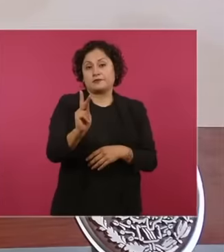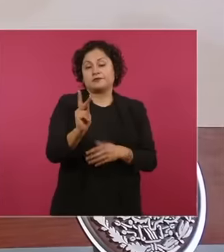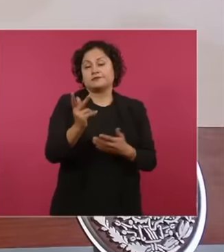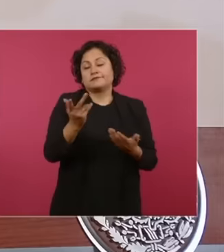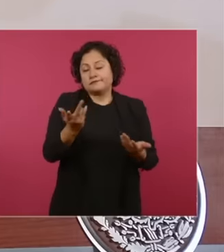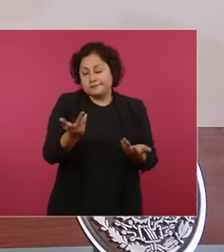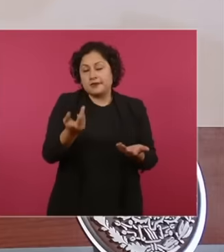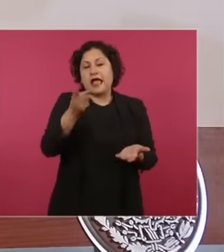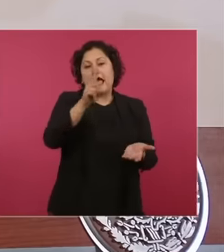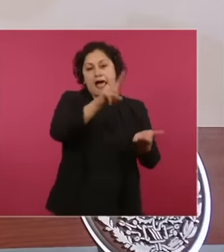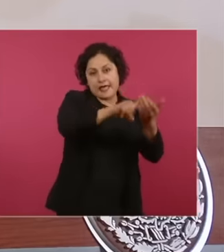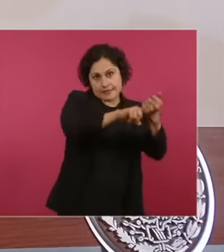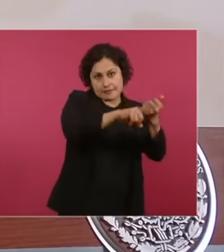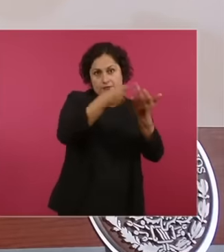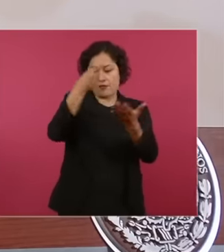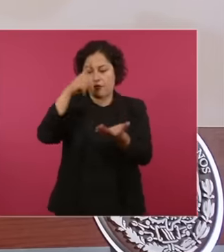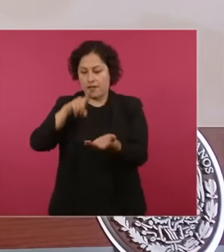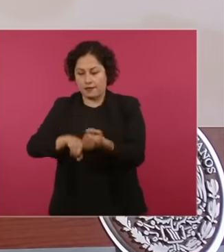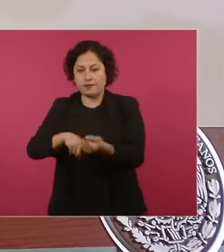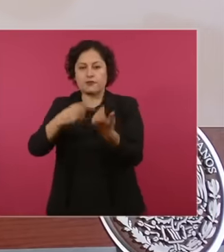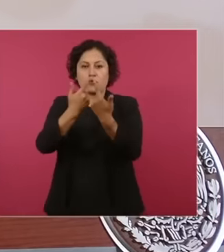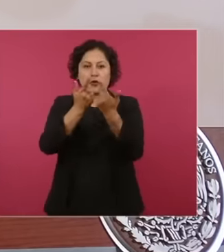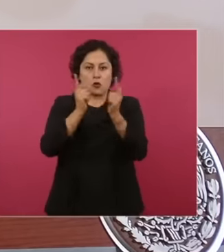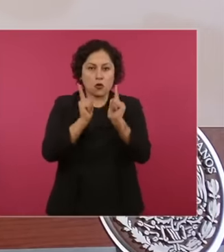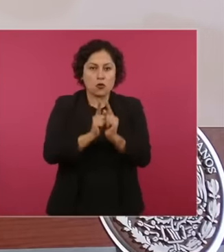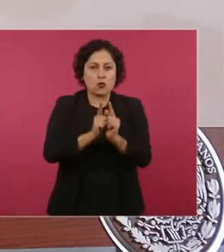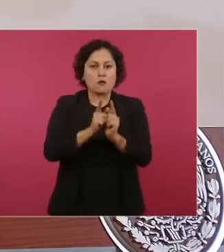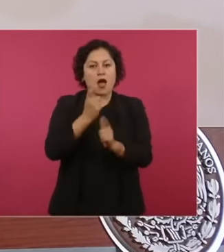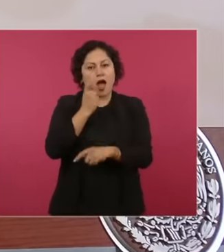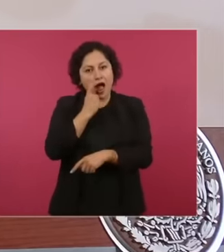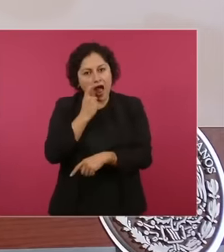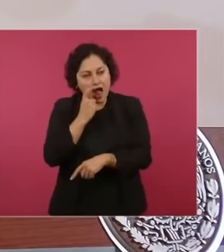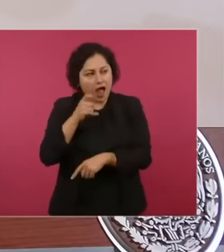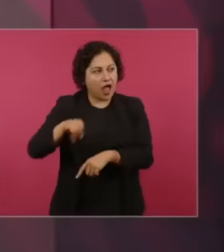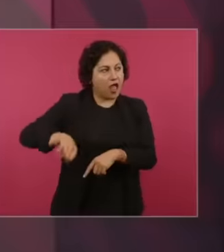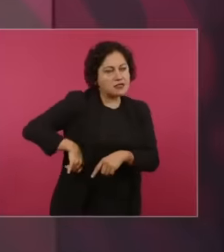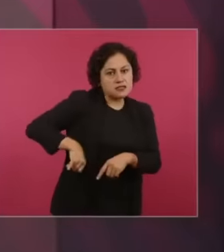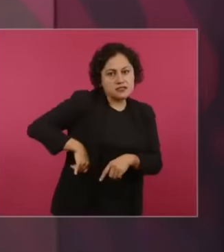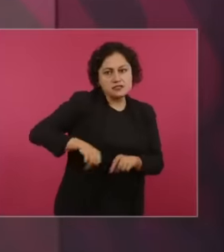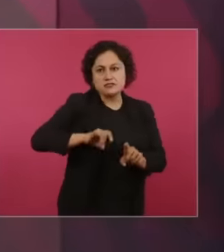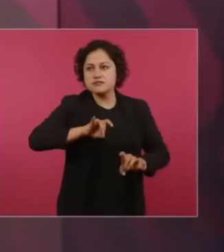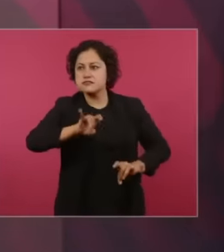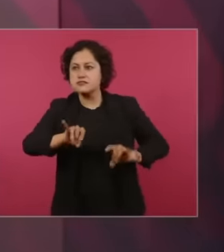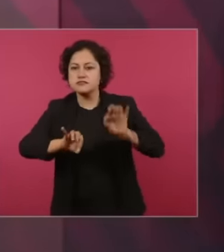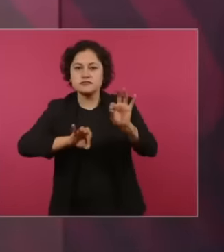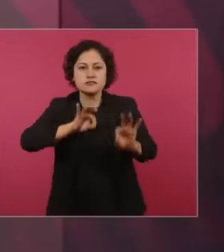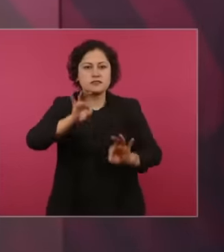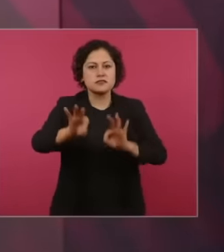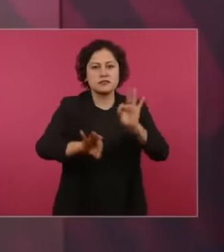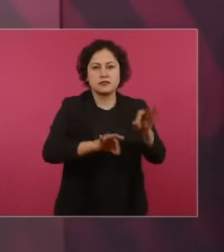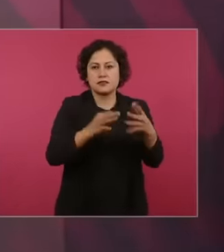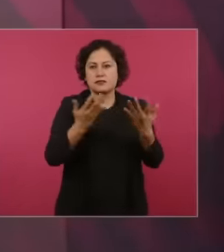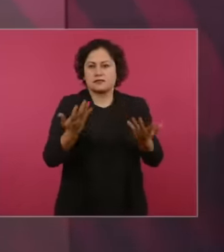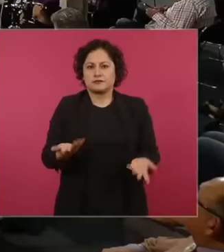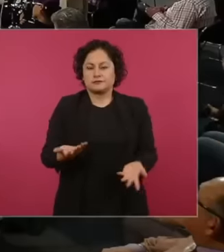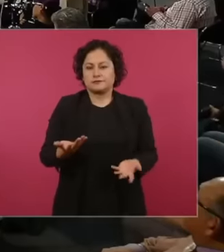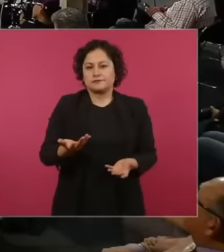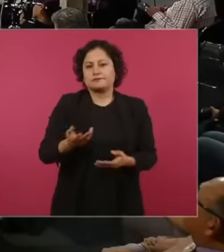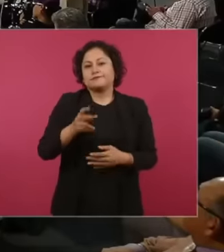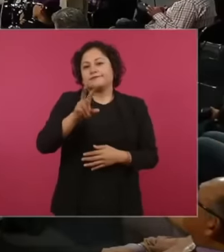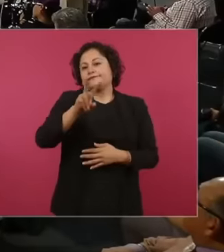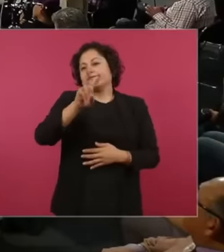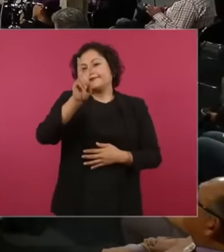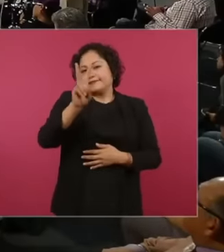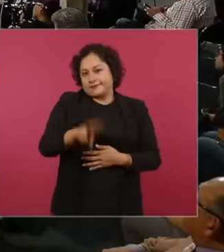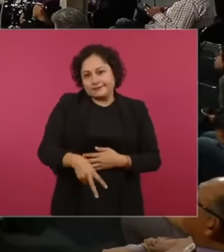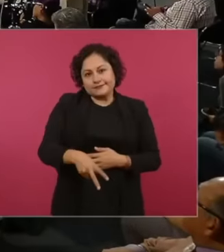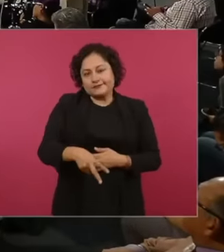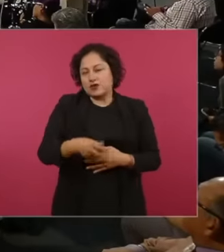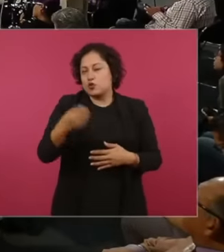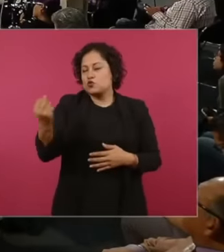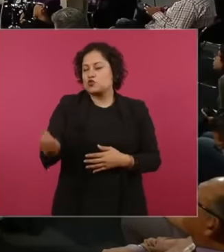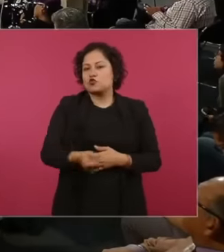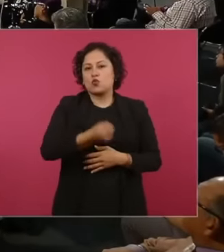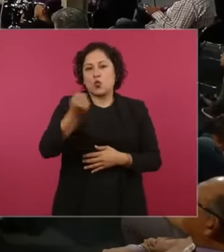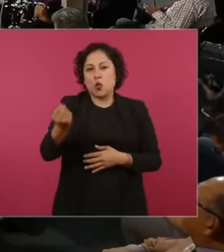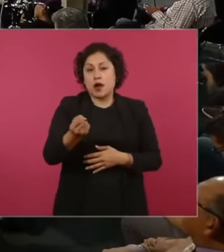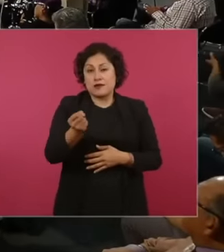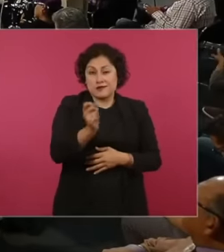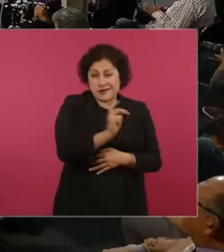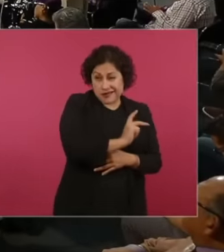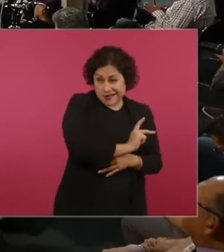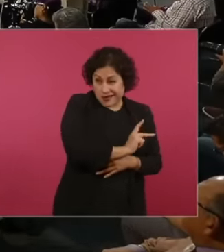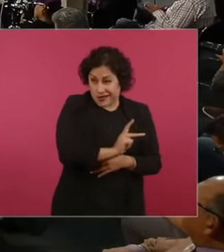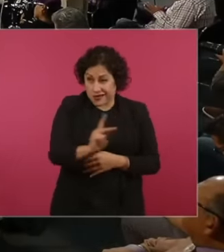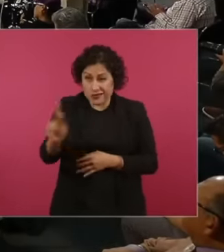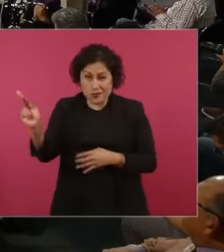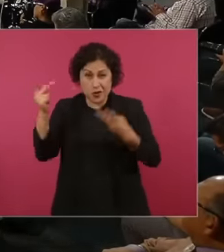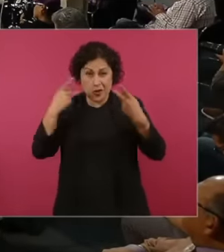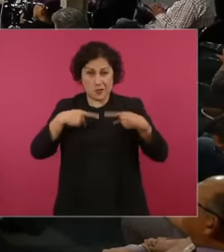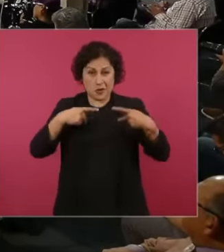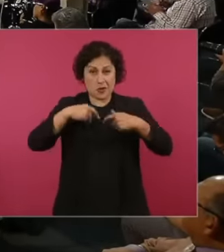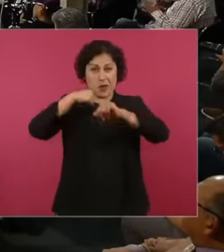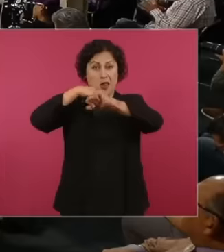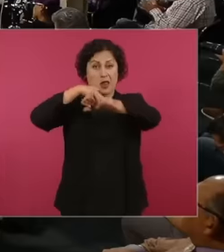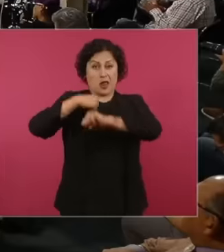political interests. Fortunately, they are not all the rulers, it is also a